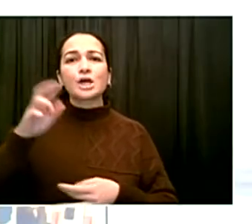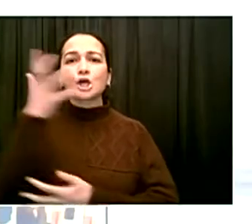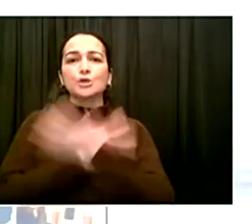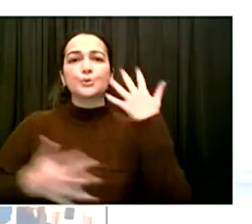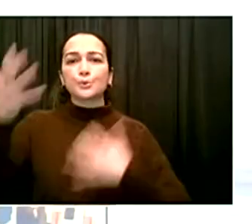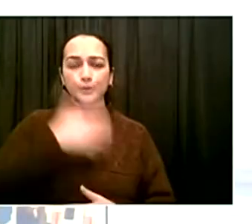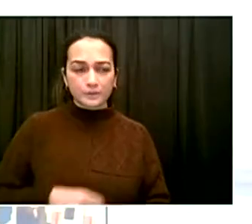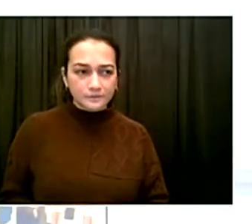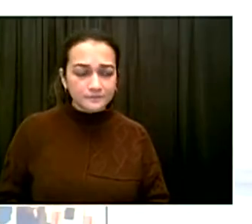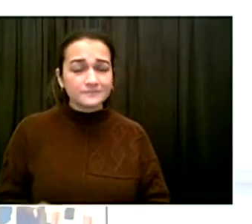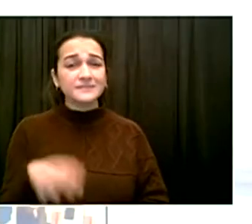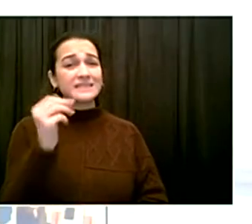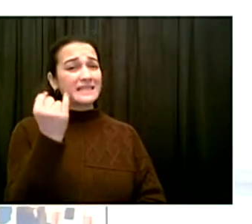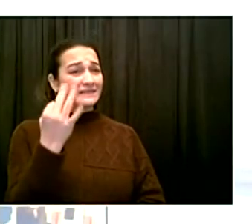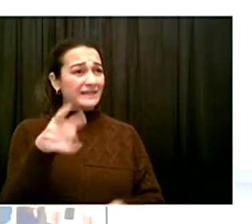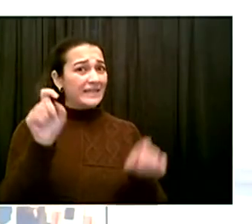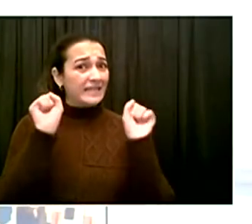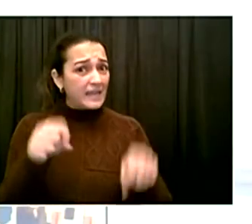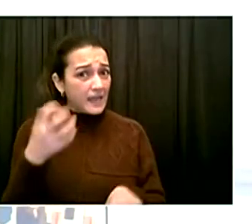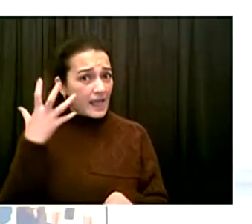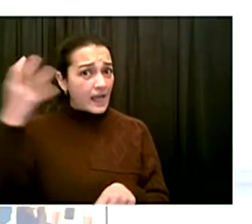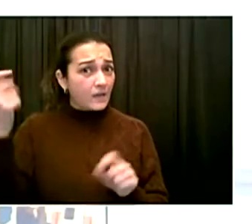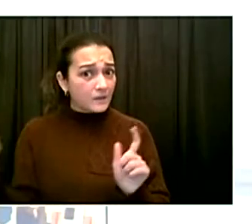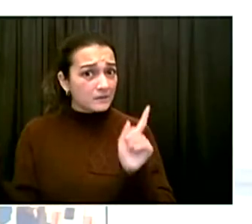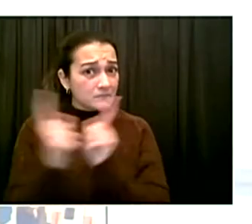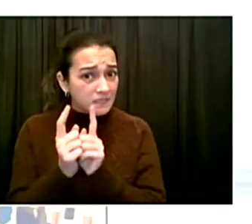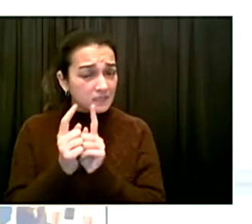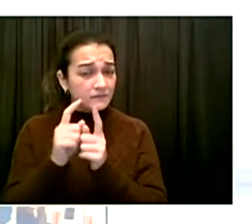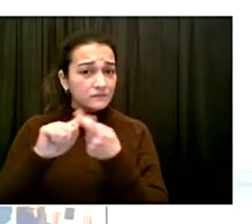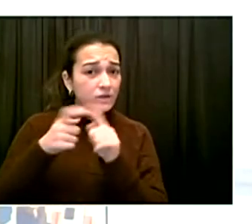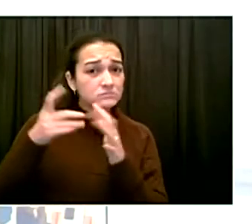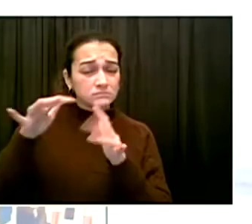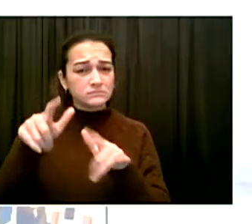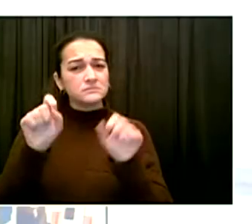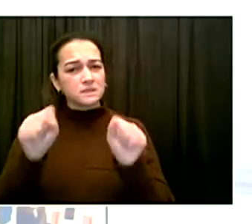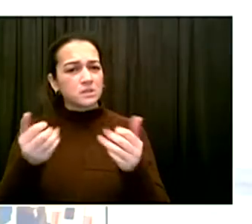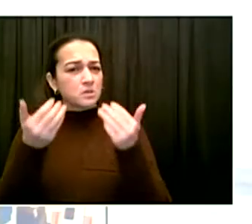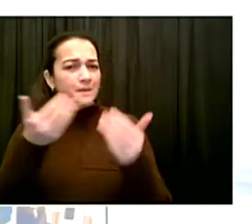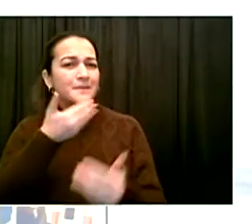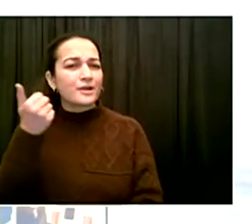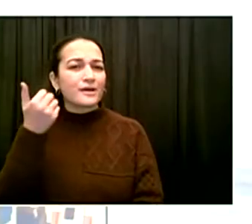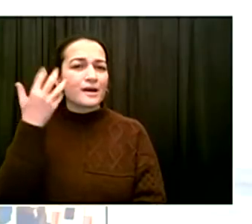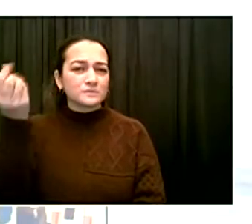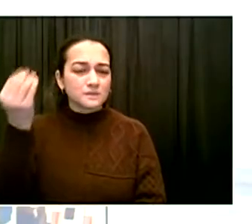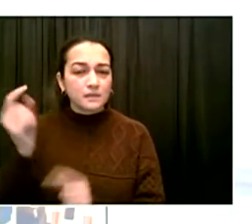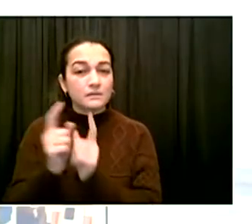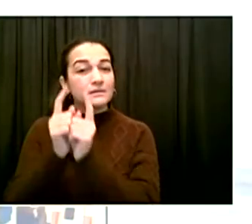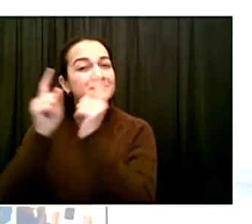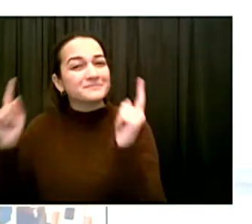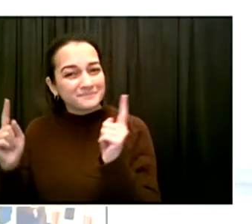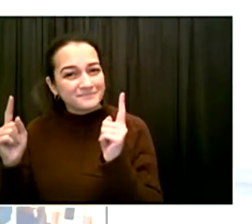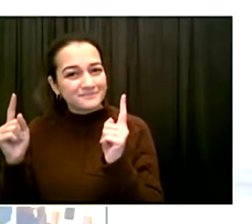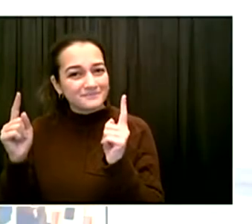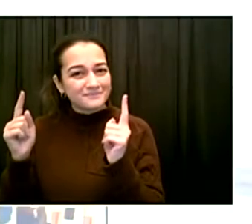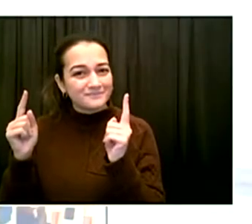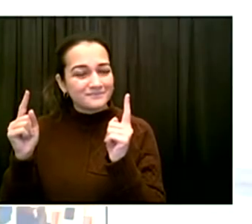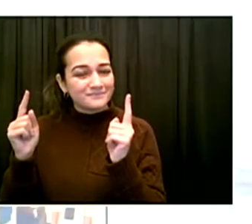WE CAN ALSO WEAKEN THE LINK